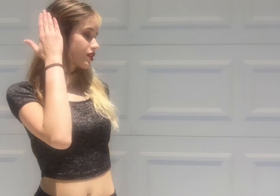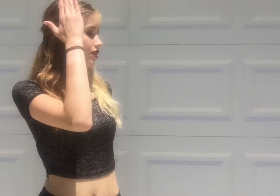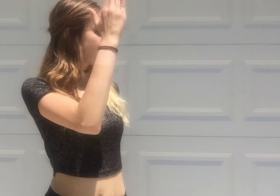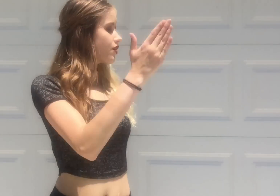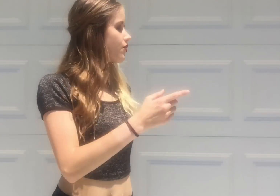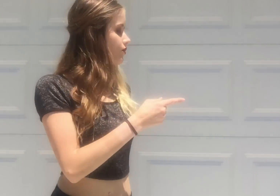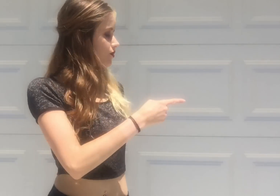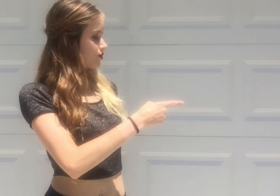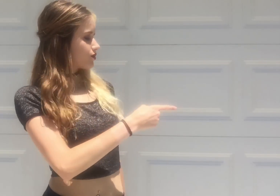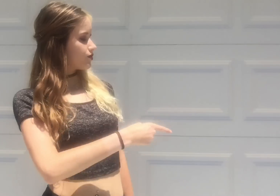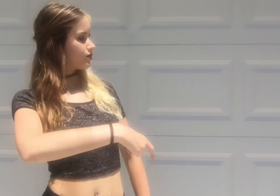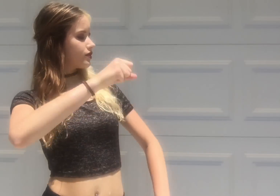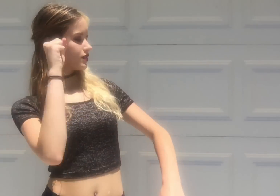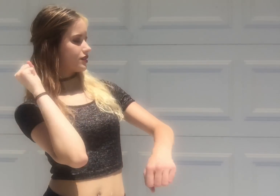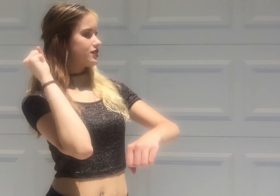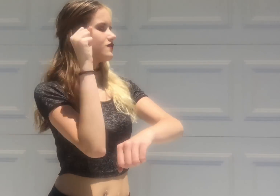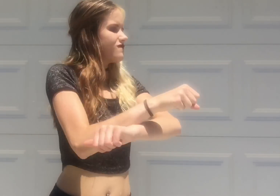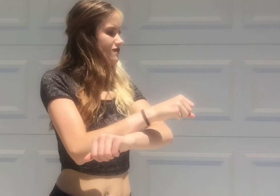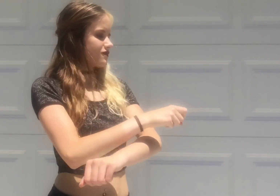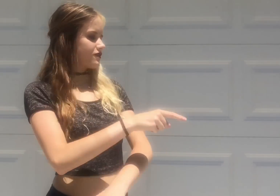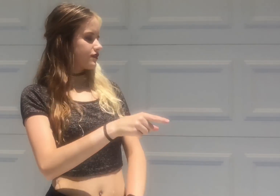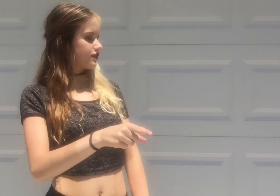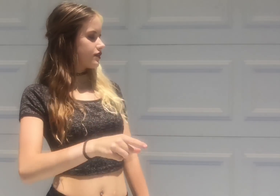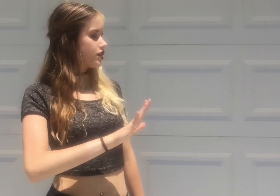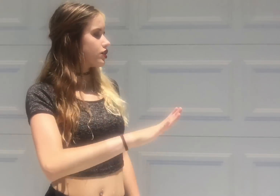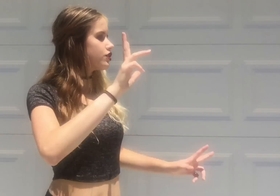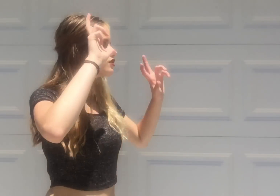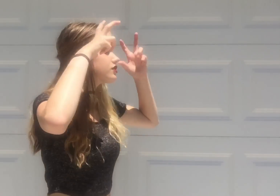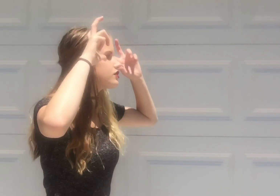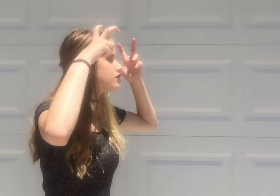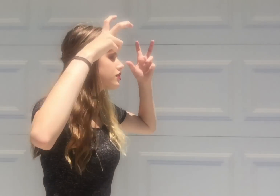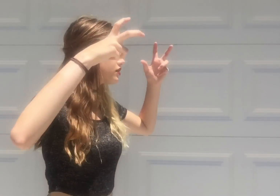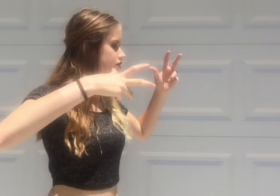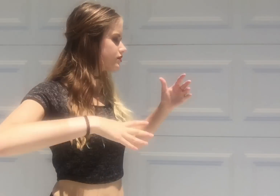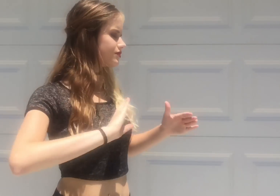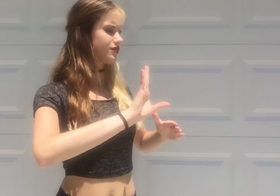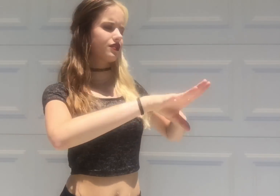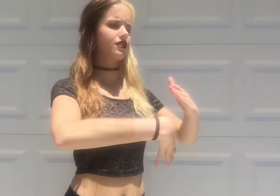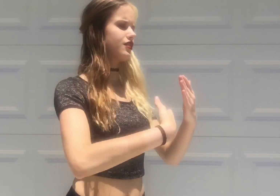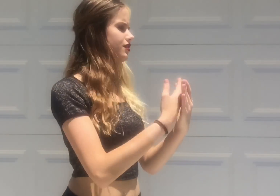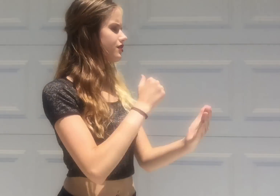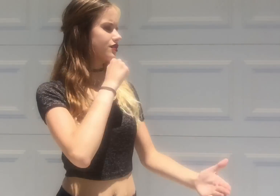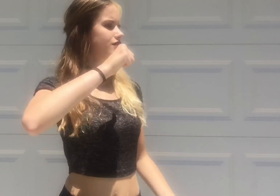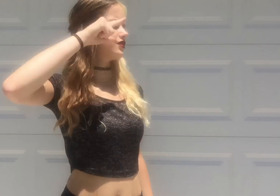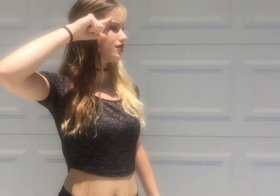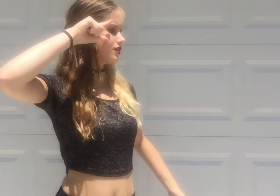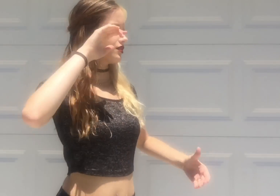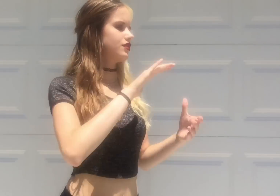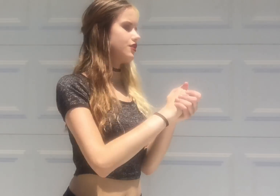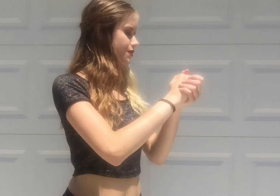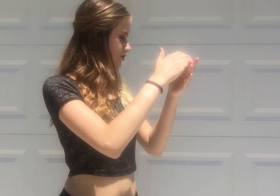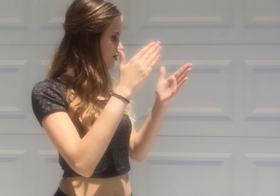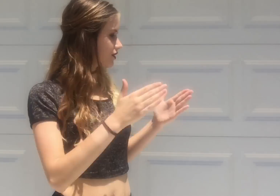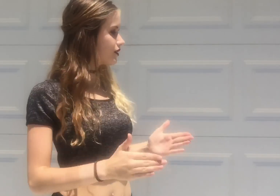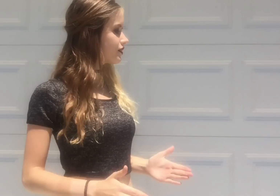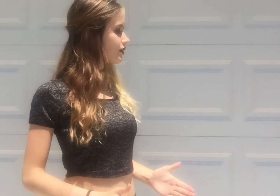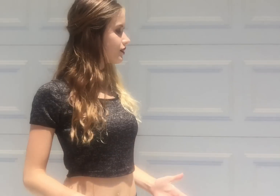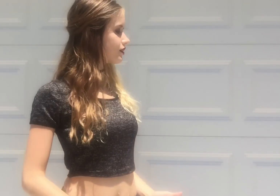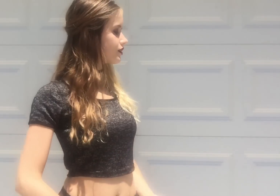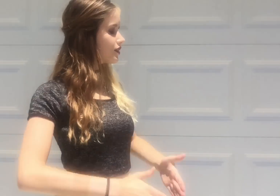He said "Will you defeat them, Your demons, and all the non-believers,